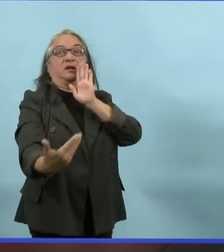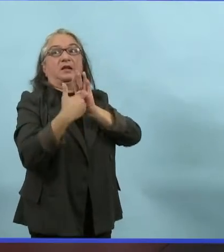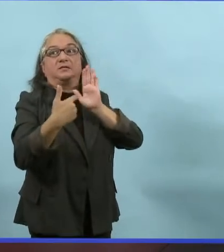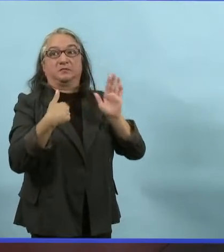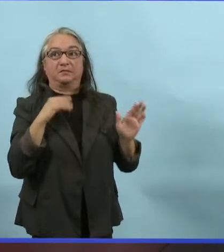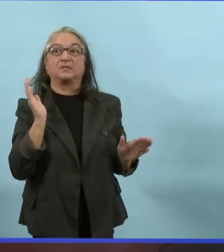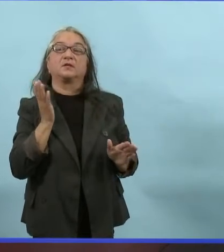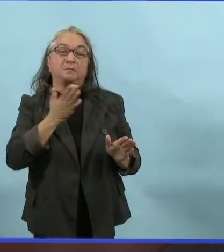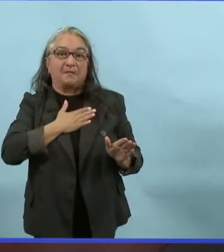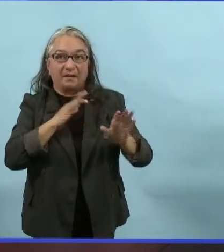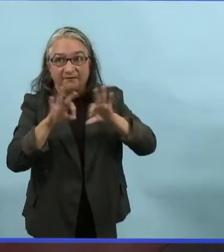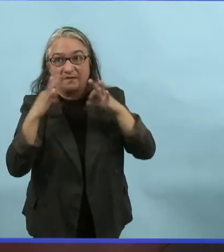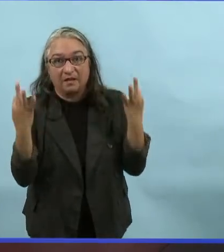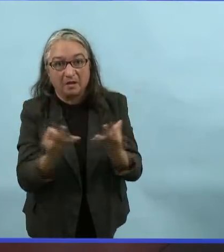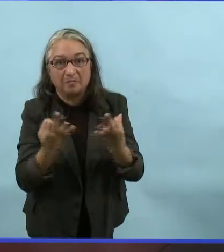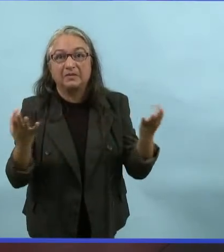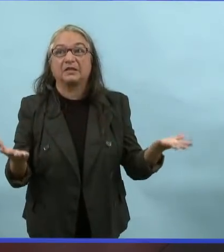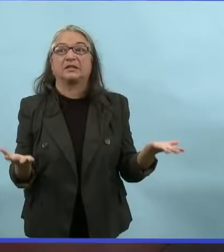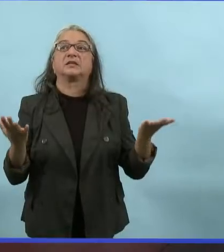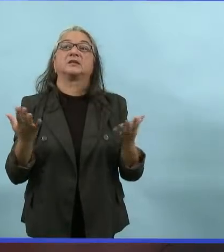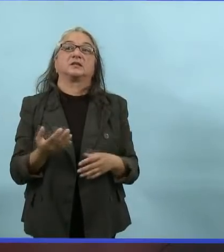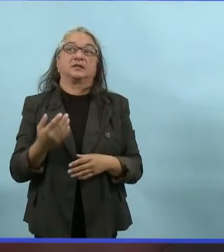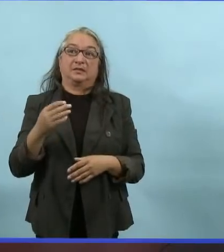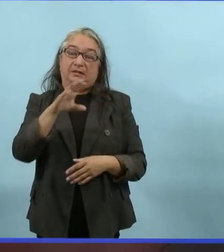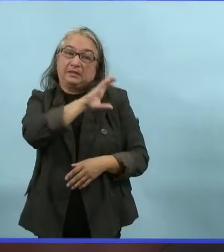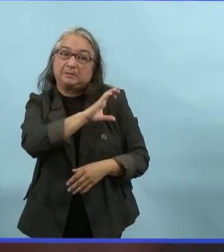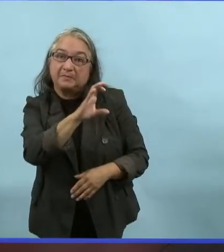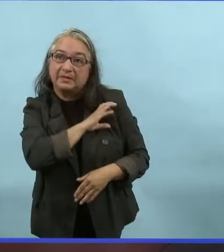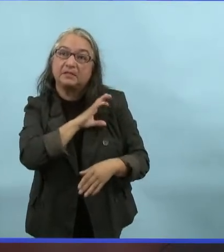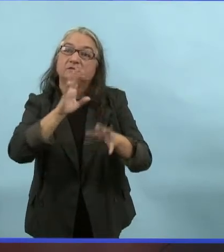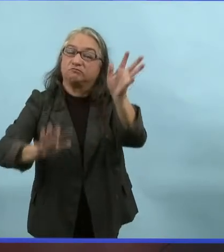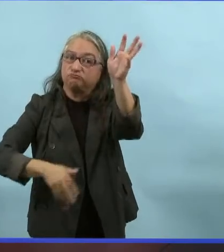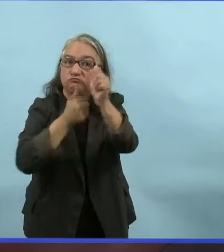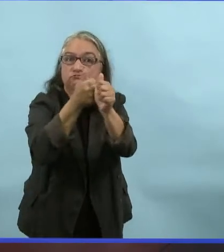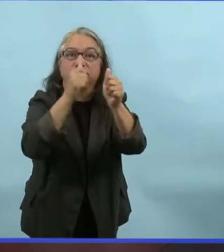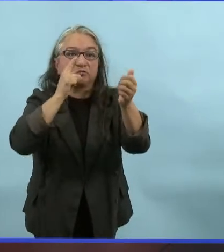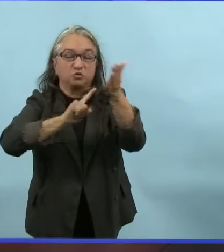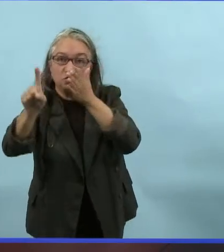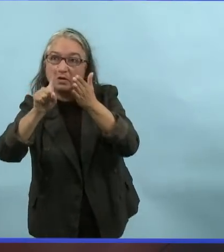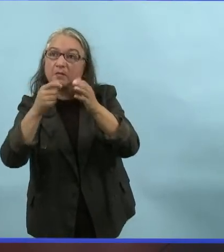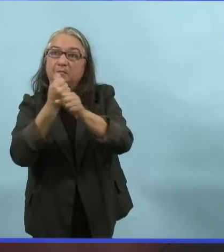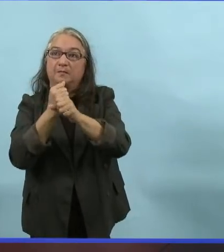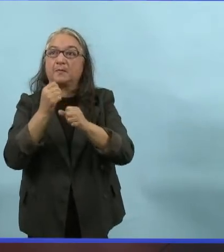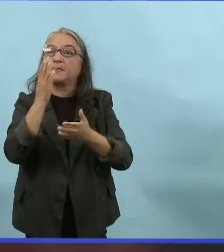and have had it followed up there's been some suspicious activity that has been reported to me